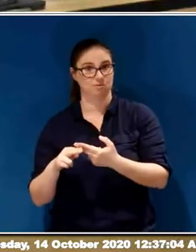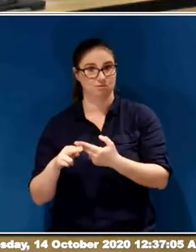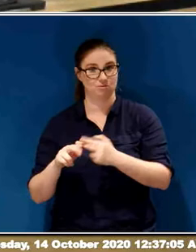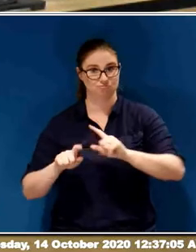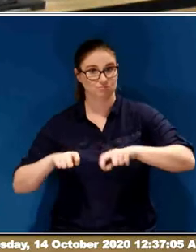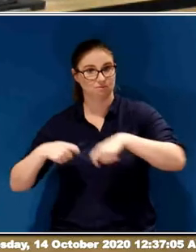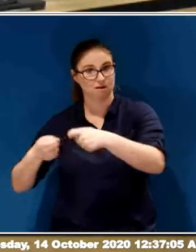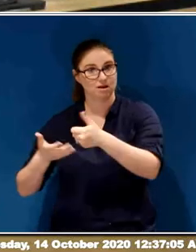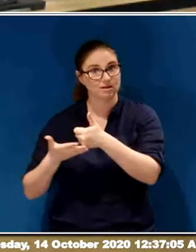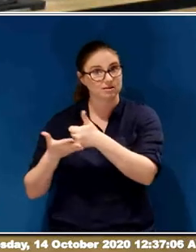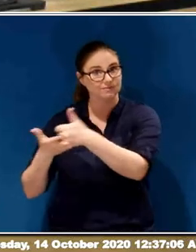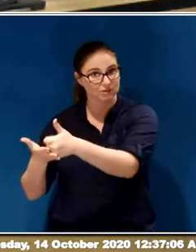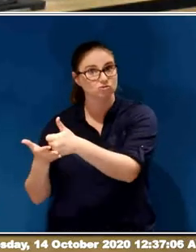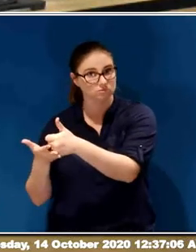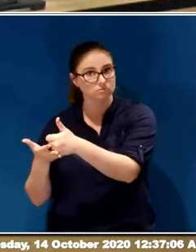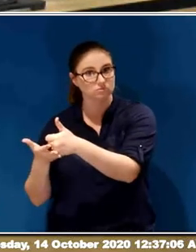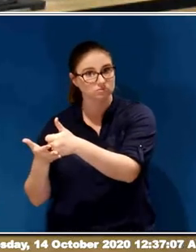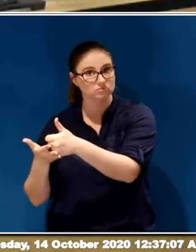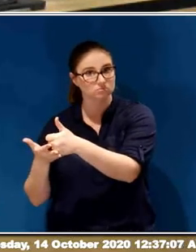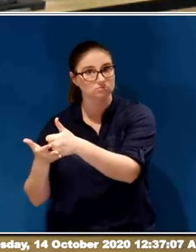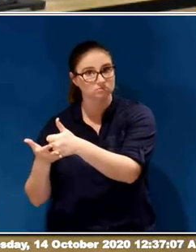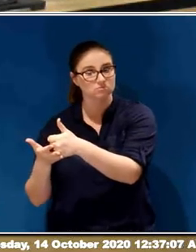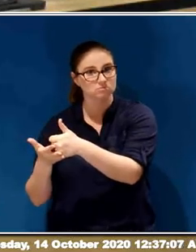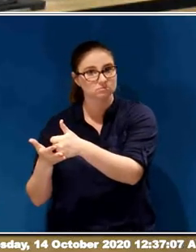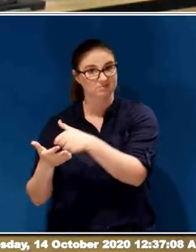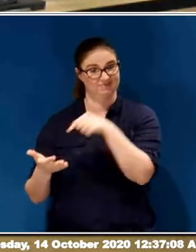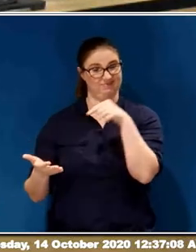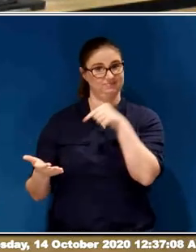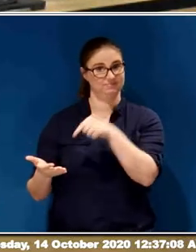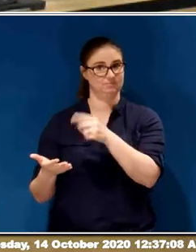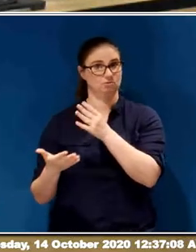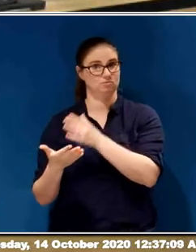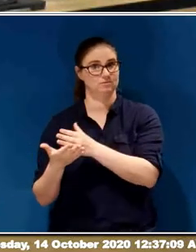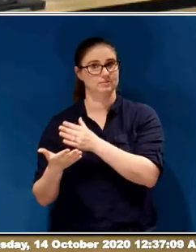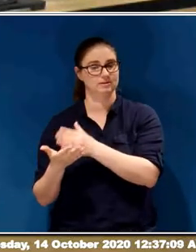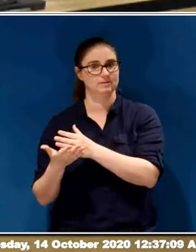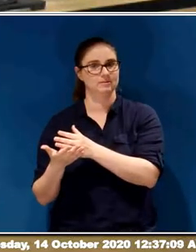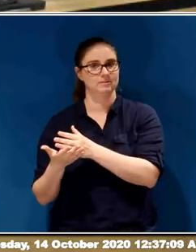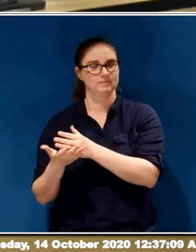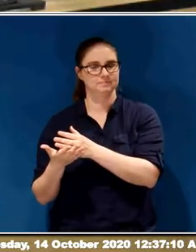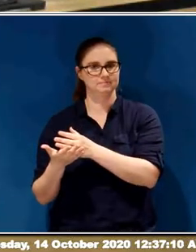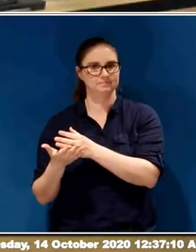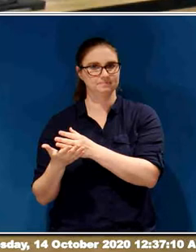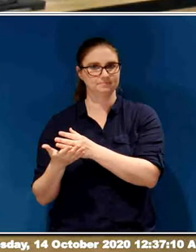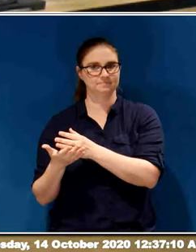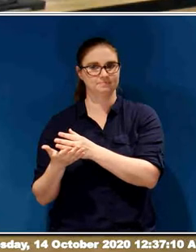encompassed within the term of "adjustment", and in fact you say they